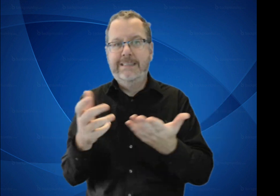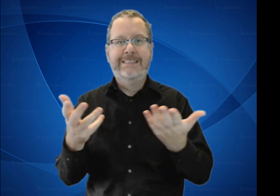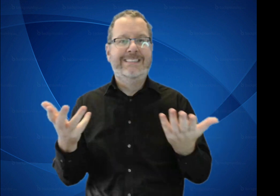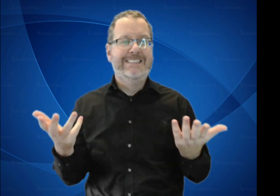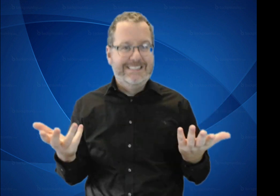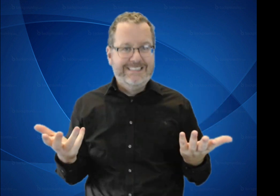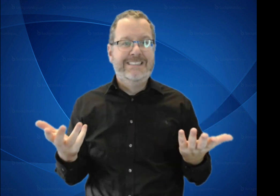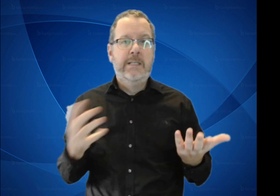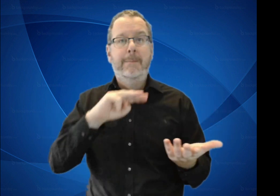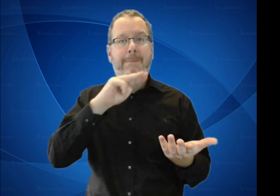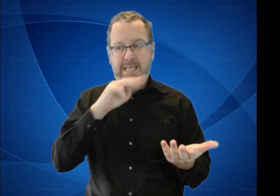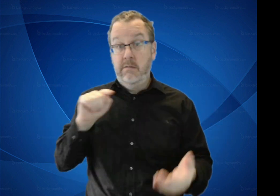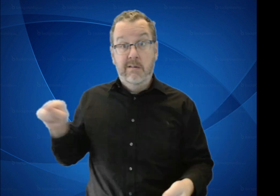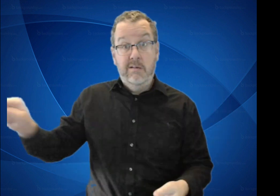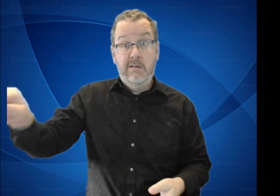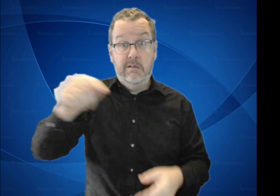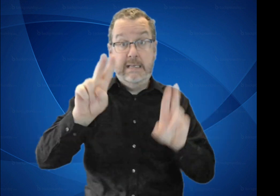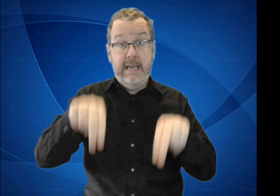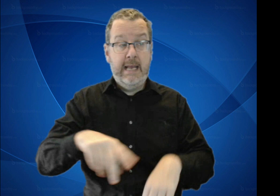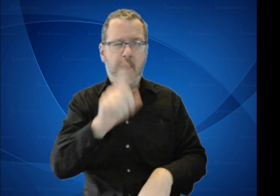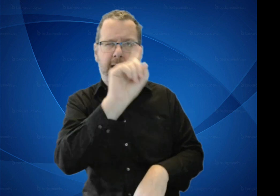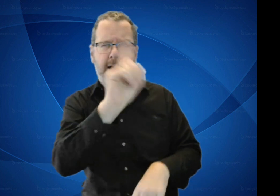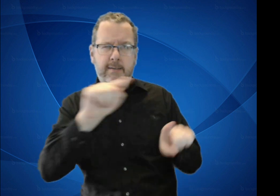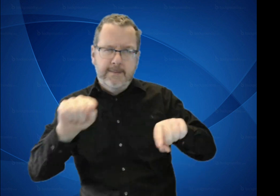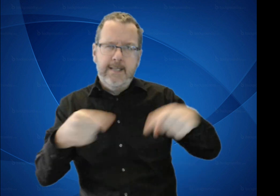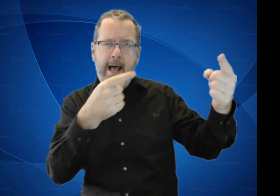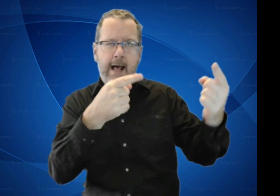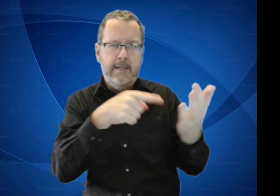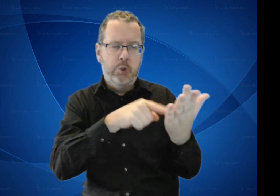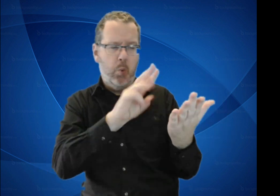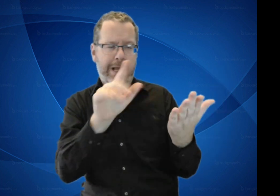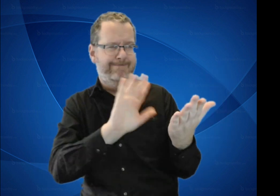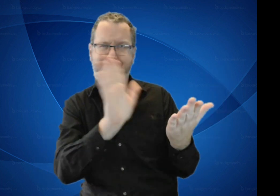and probably completely illiterate - such a challenge could be raised.